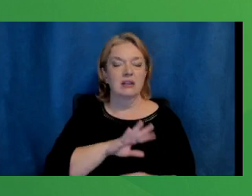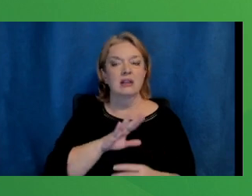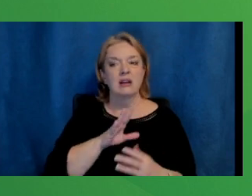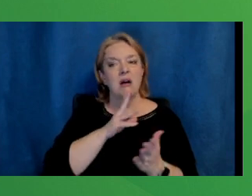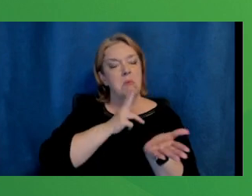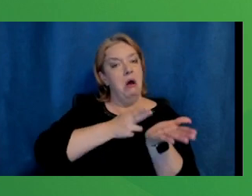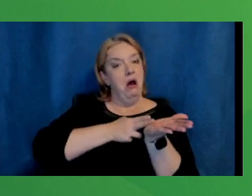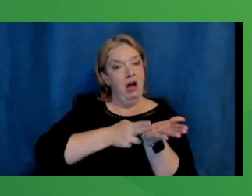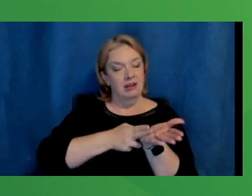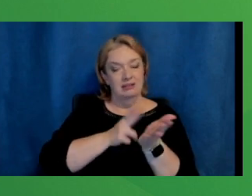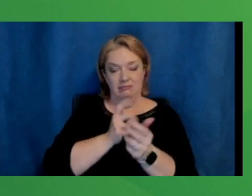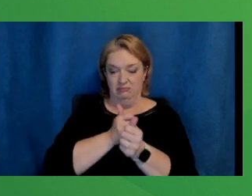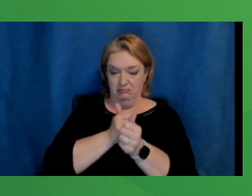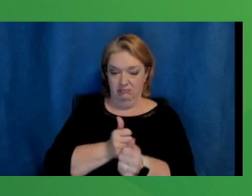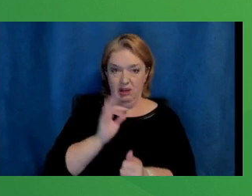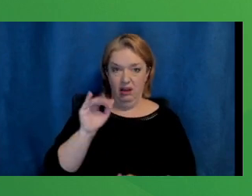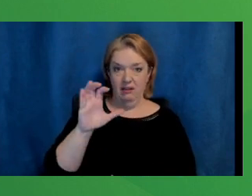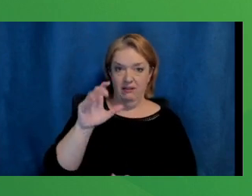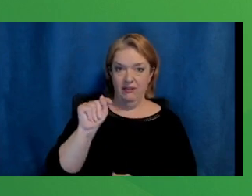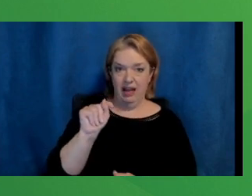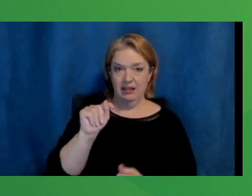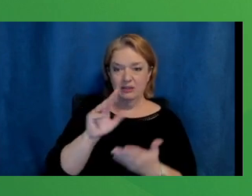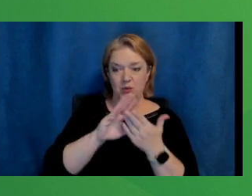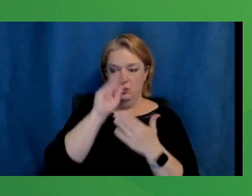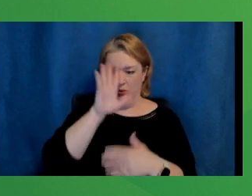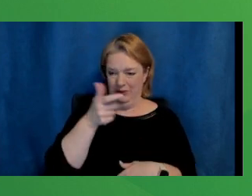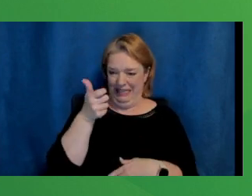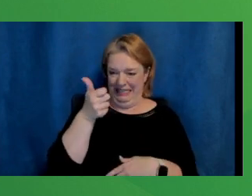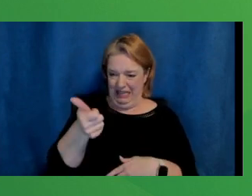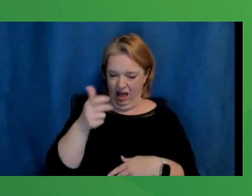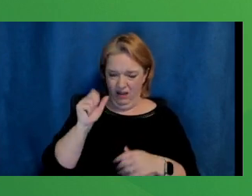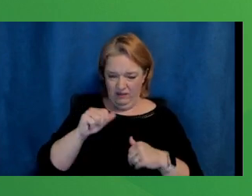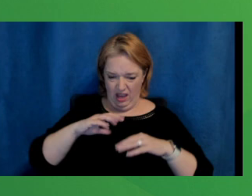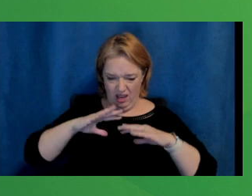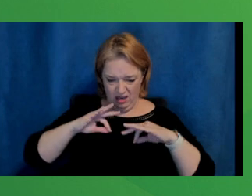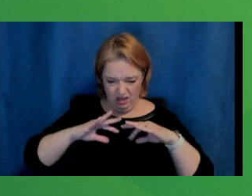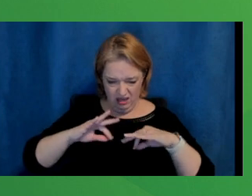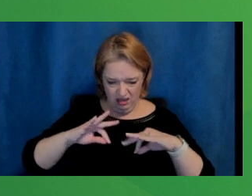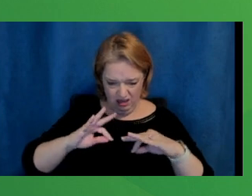and letting students explore it themselves instead of coming in with a political agenda.